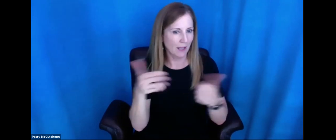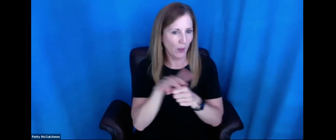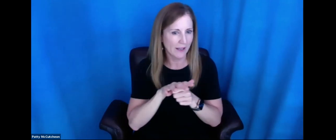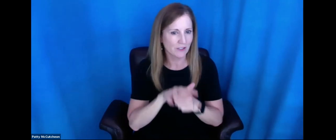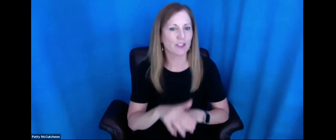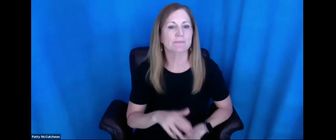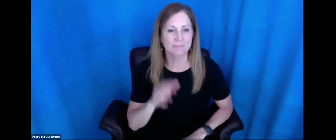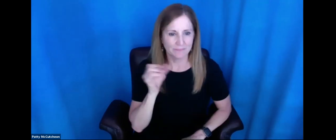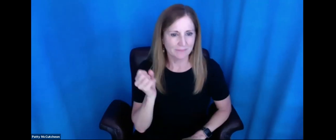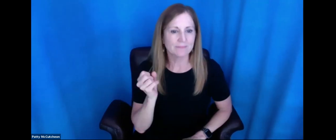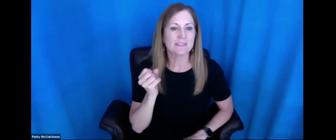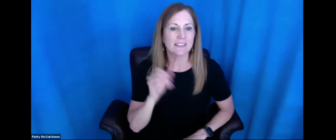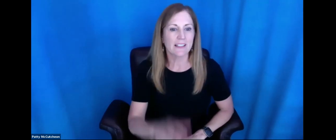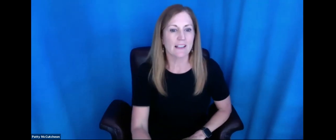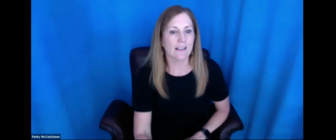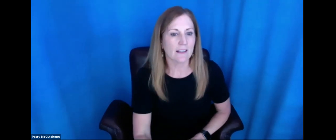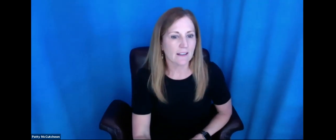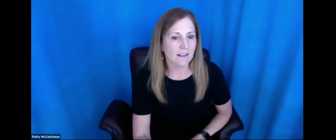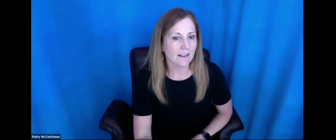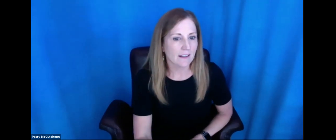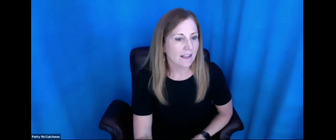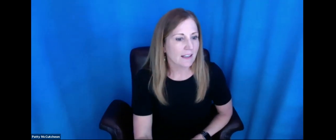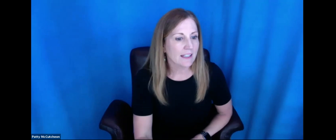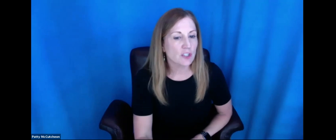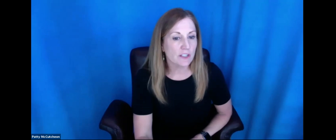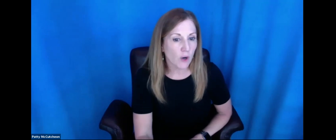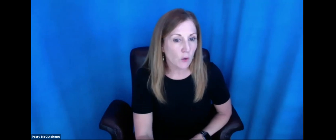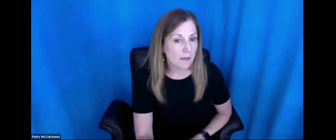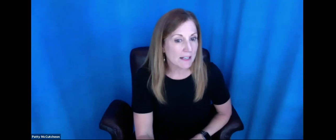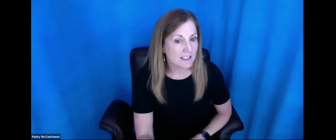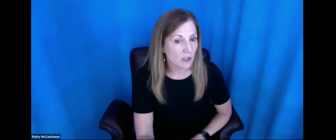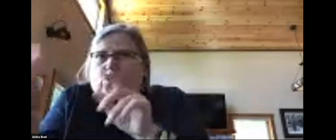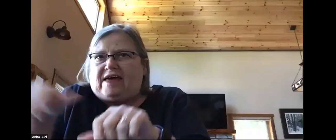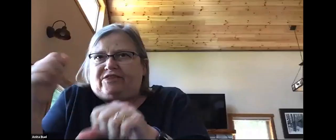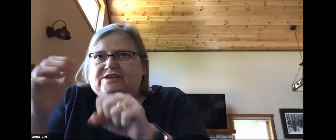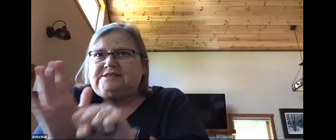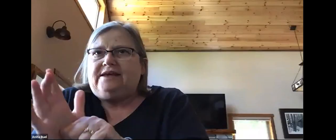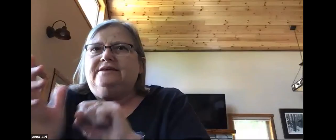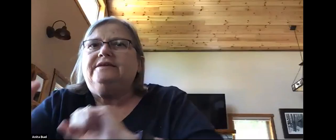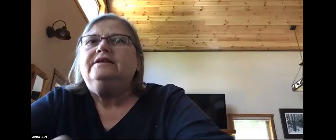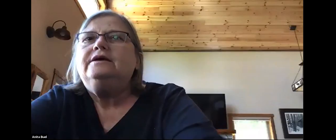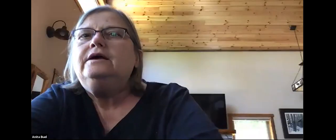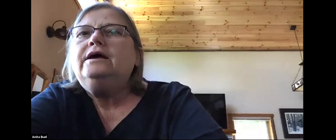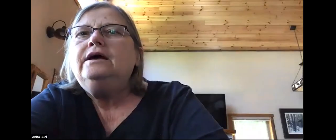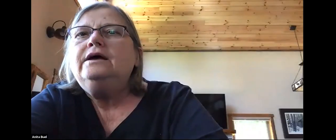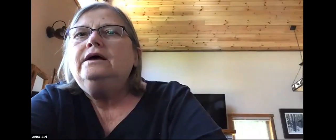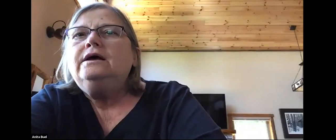And the -- the inquiry about where someone is a resident is very much --